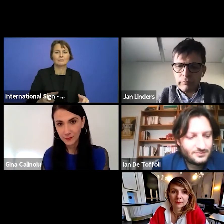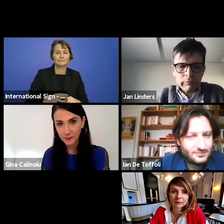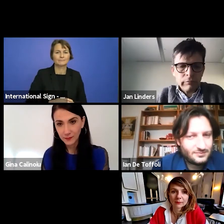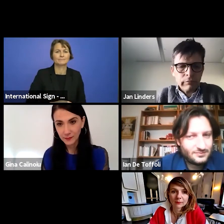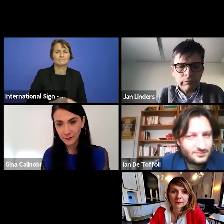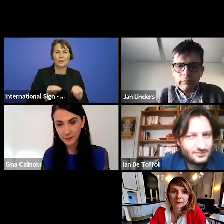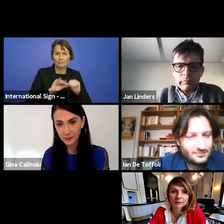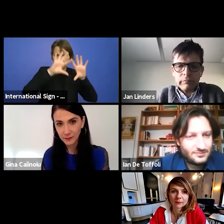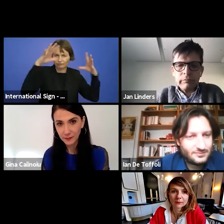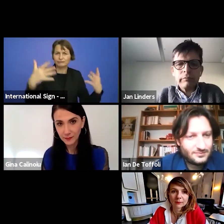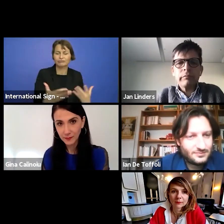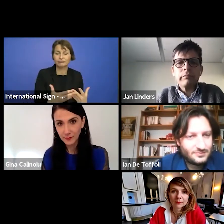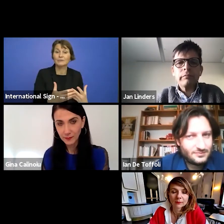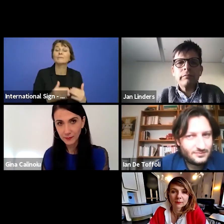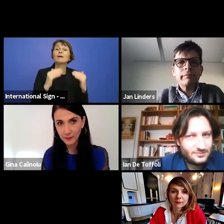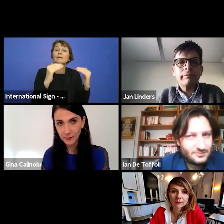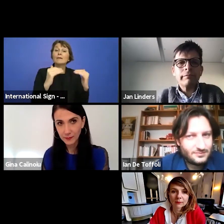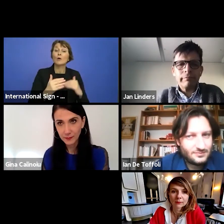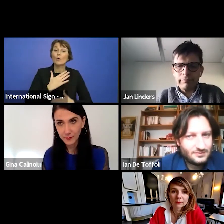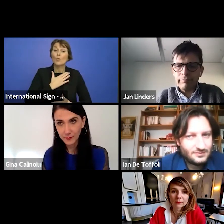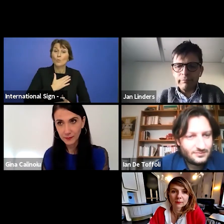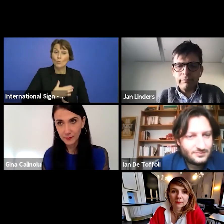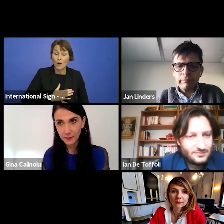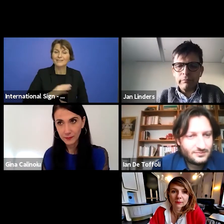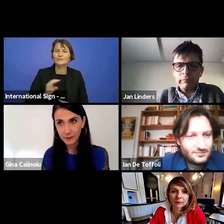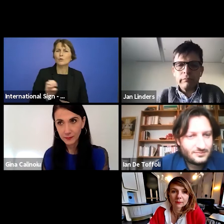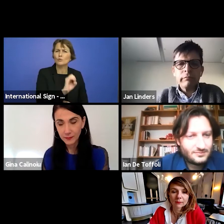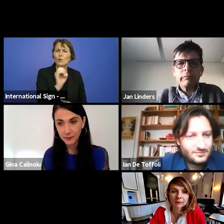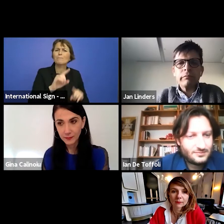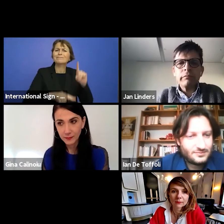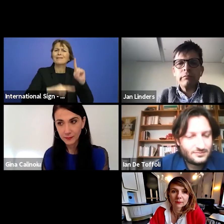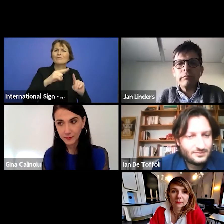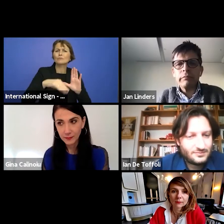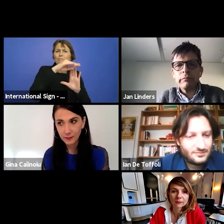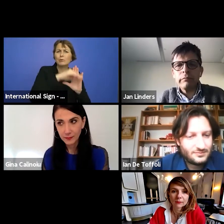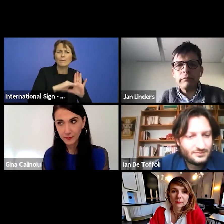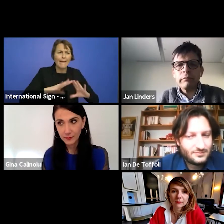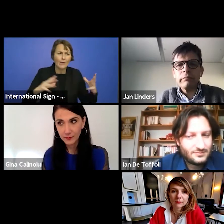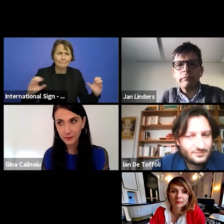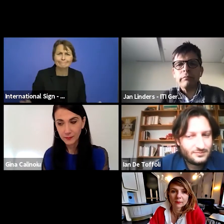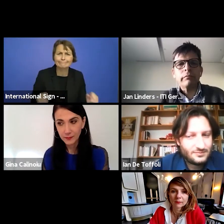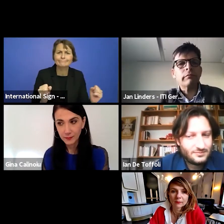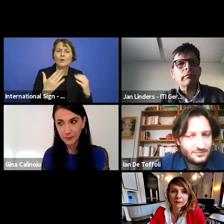Promoting Europe's diverse theater programme and activities to improve audiences, experience